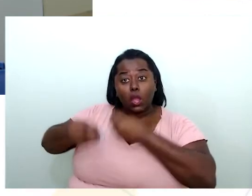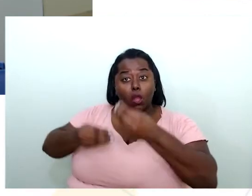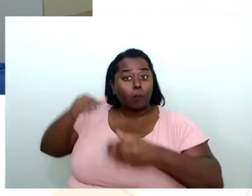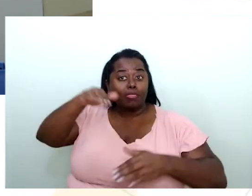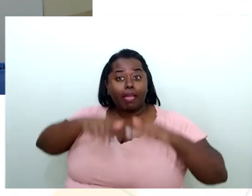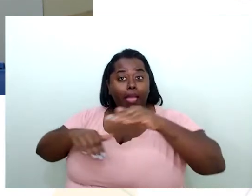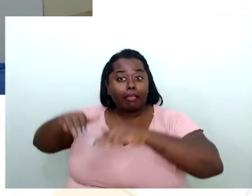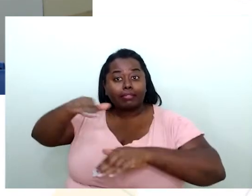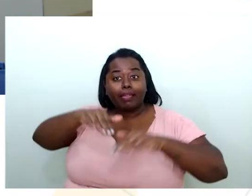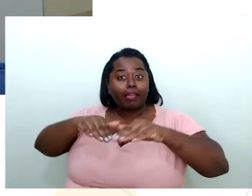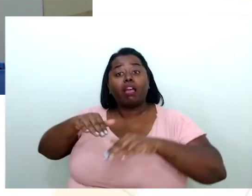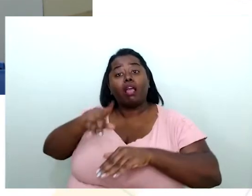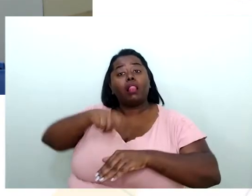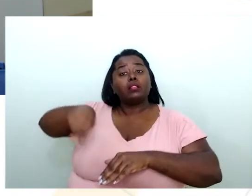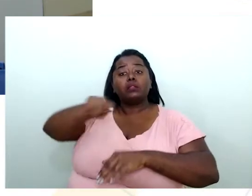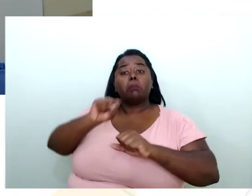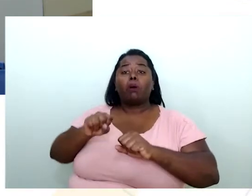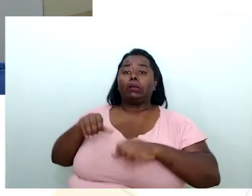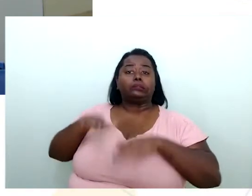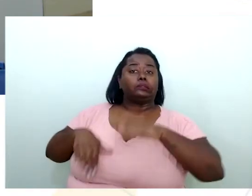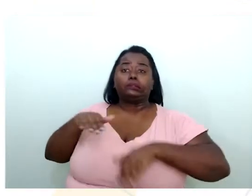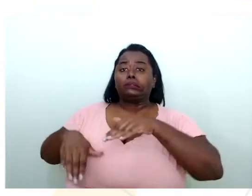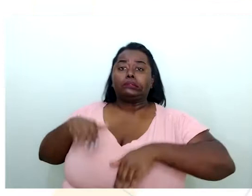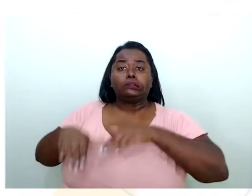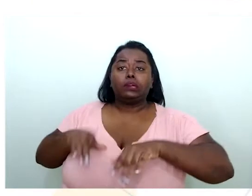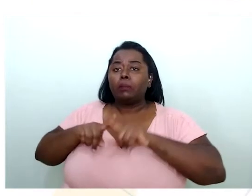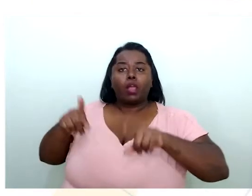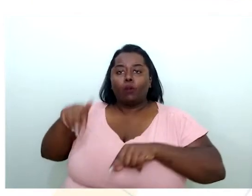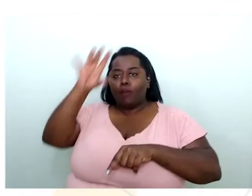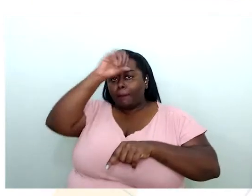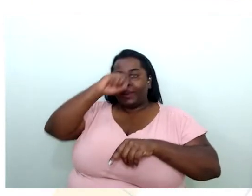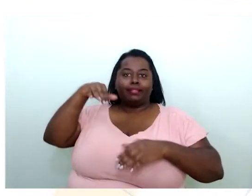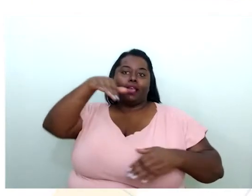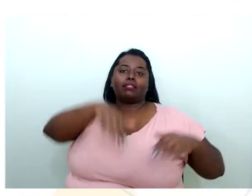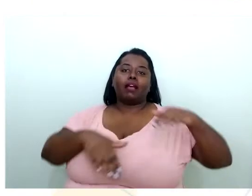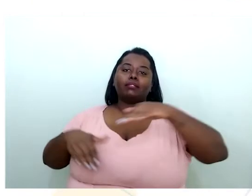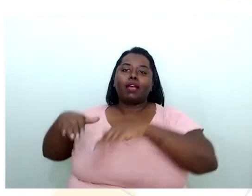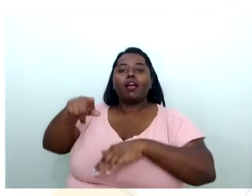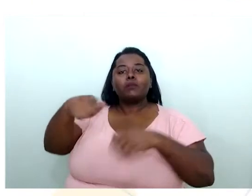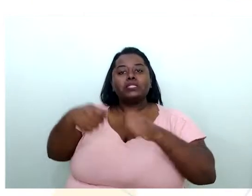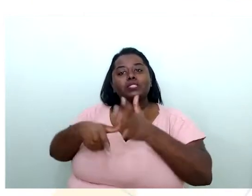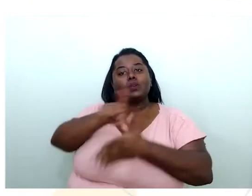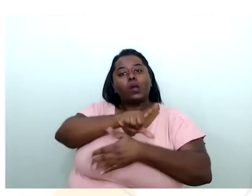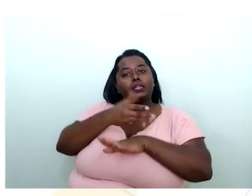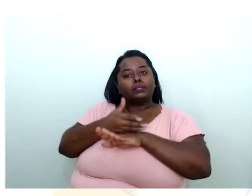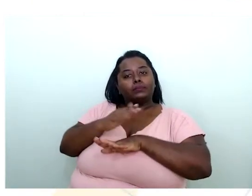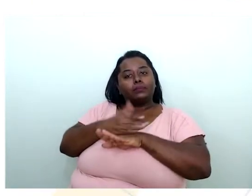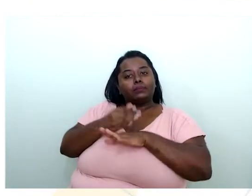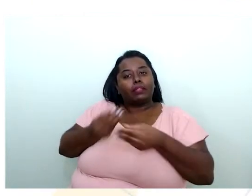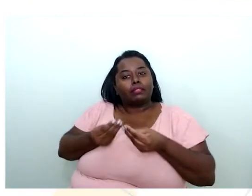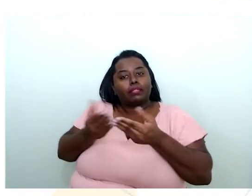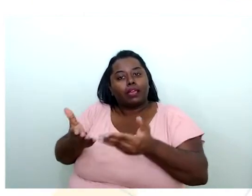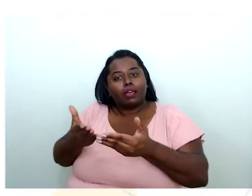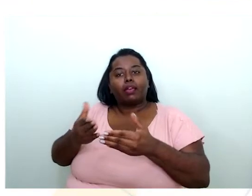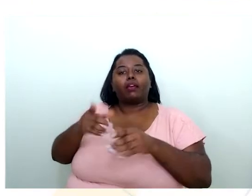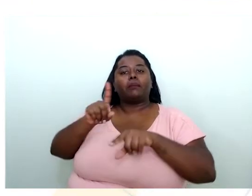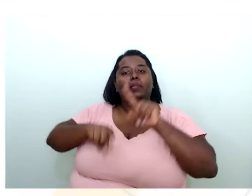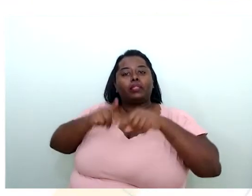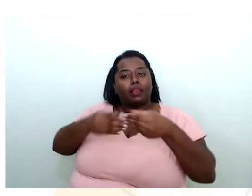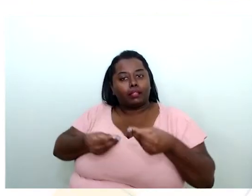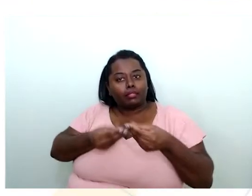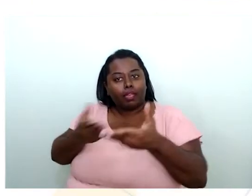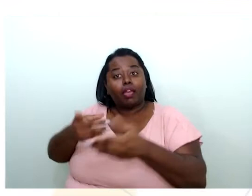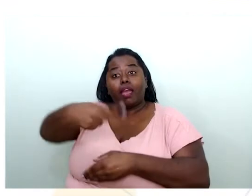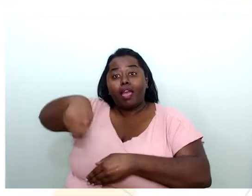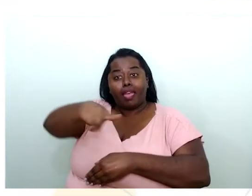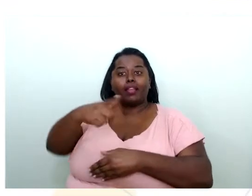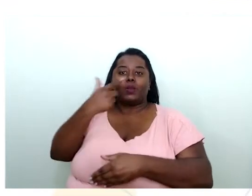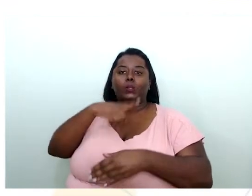So this isa very important point, open content no more content